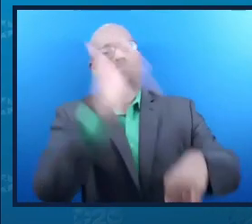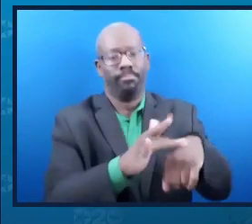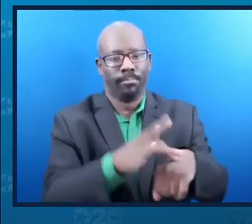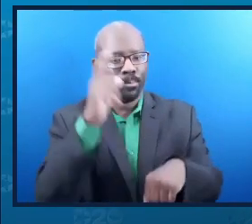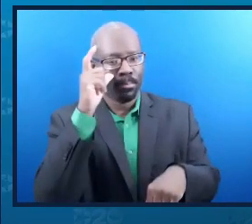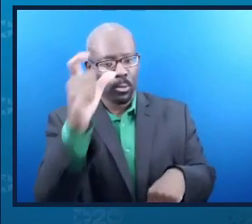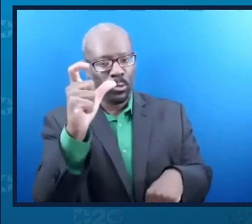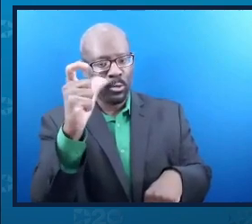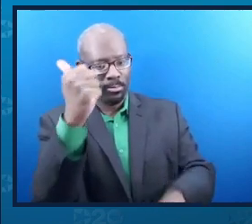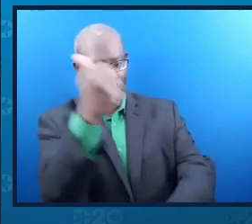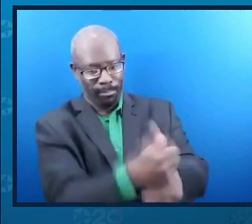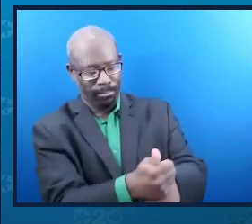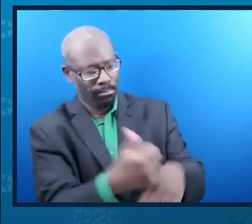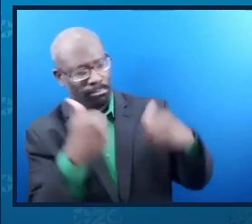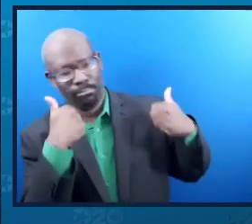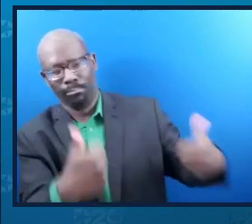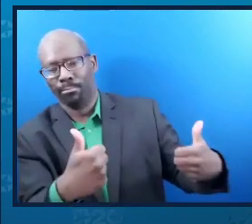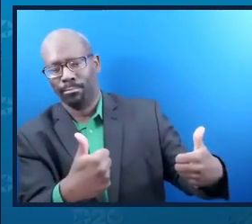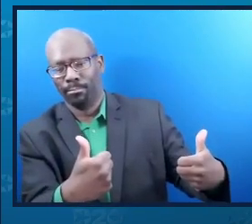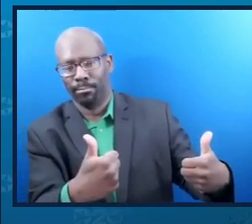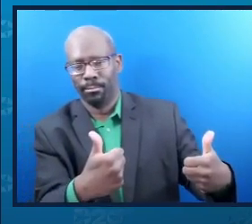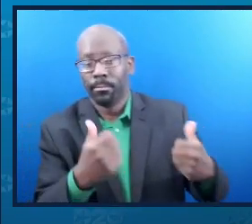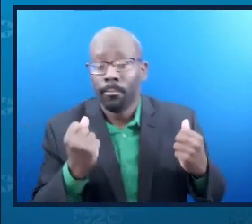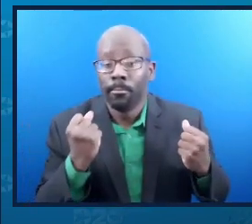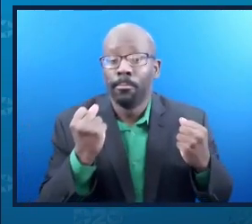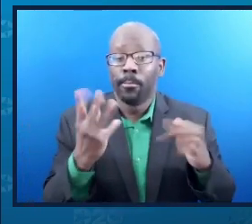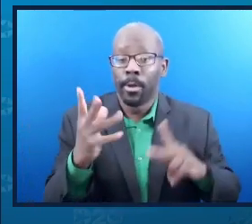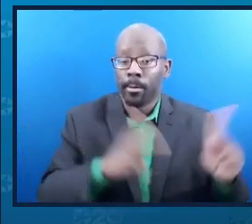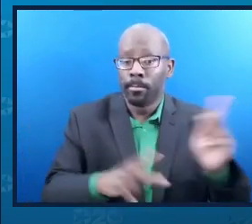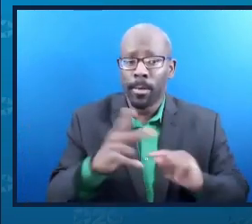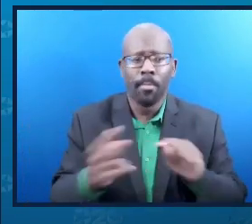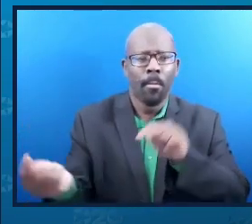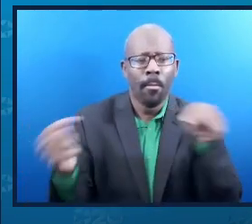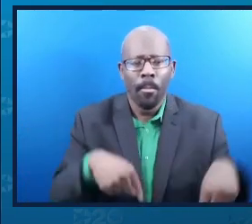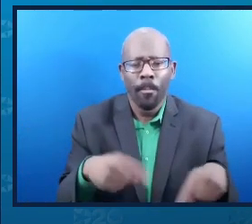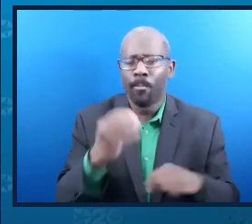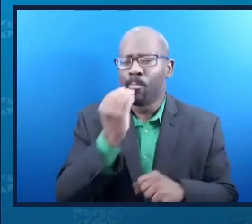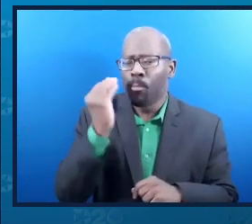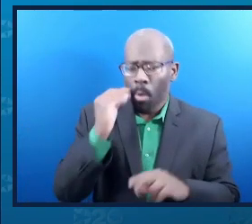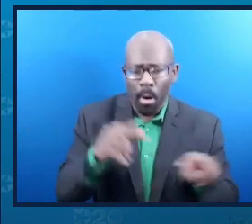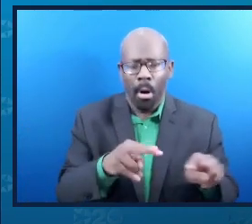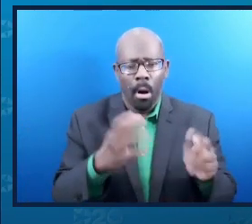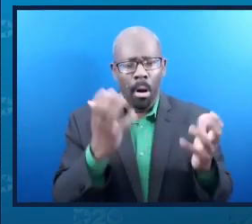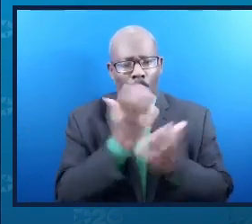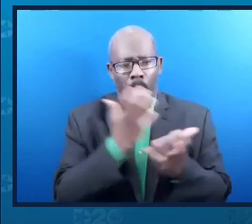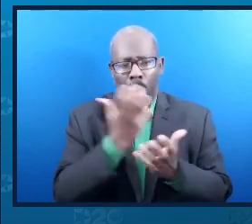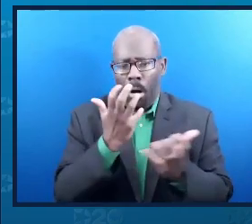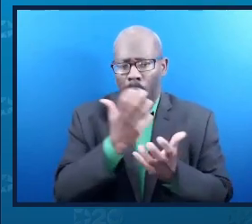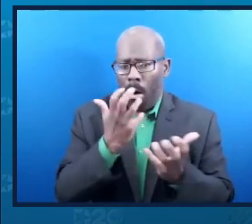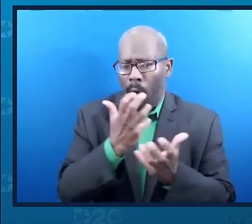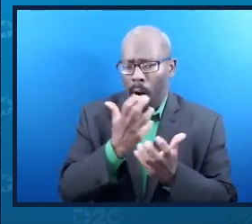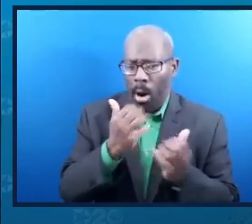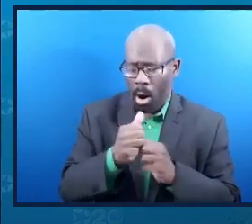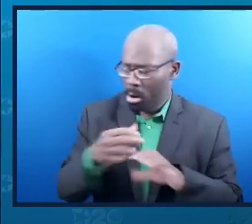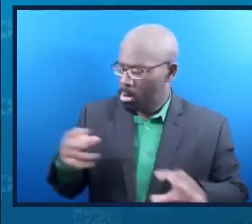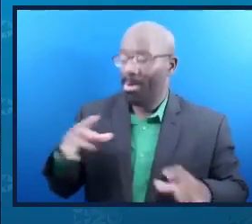MANY ASTRONAUTS RETURNED HOME AND REPORTED A SHIFT IN THEIR AWARENESS.